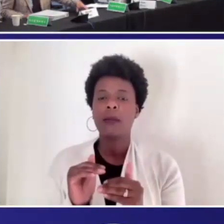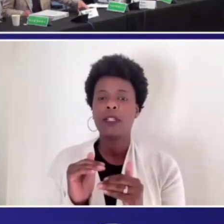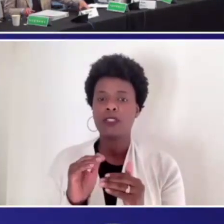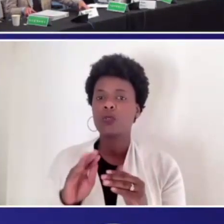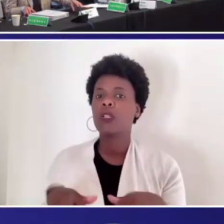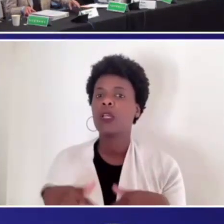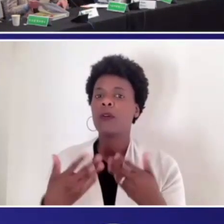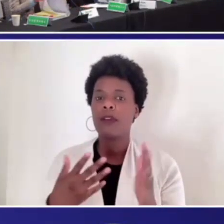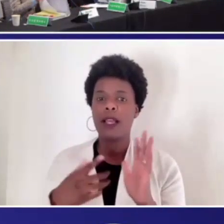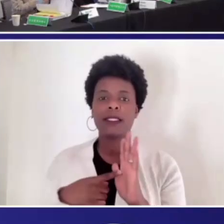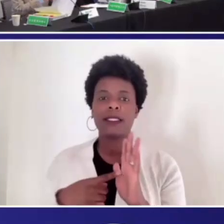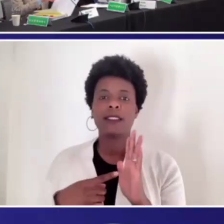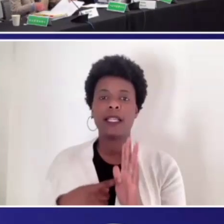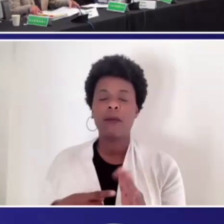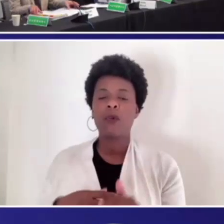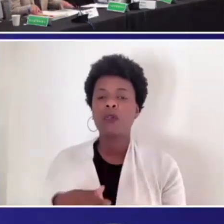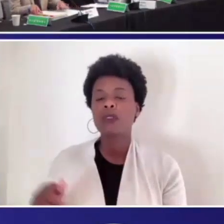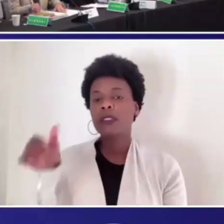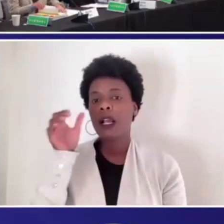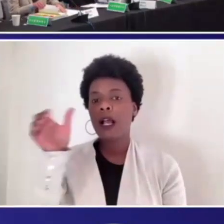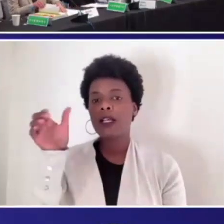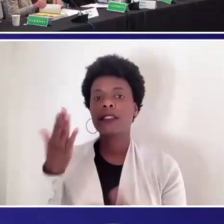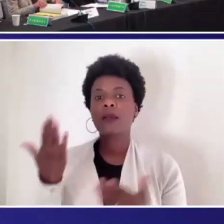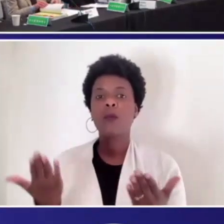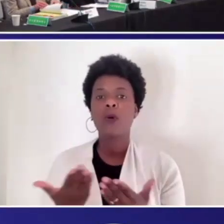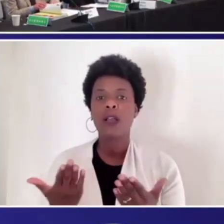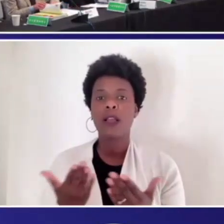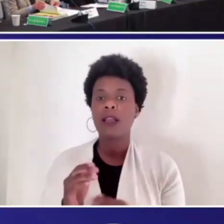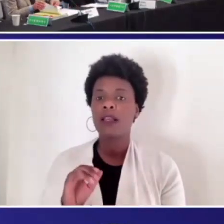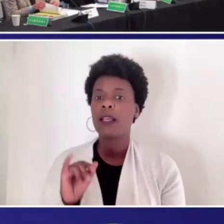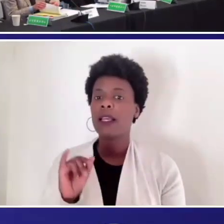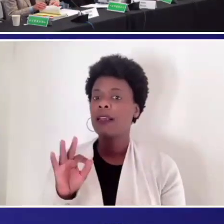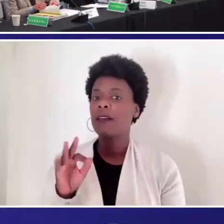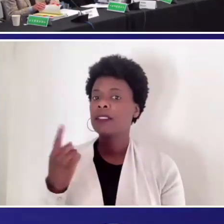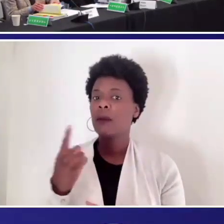The concept here is that you -- if something includes but is not limited